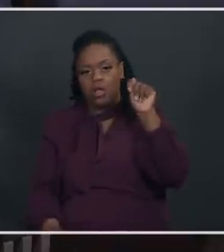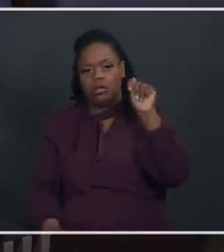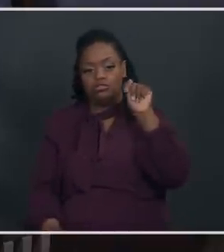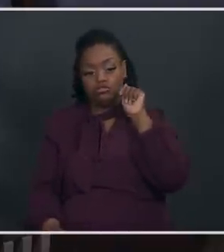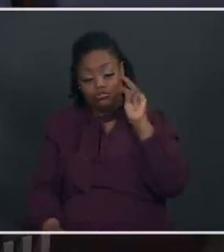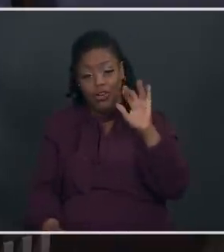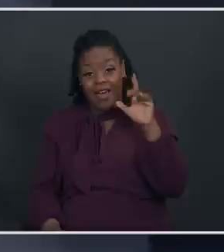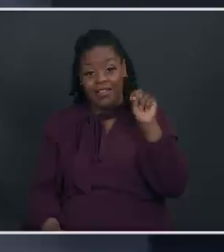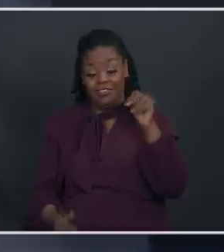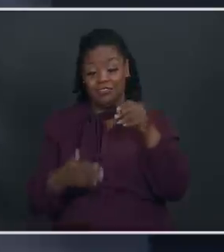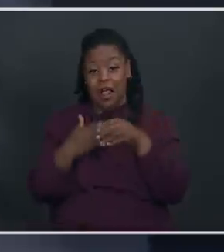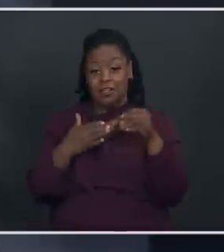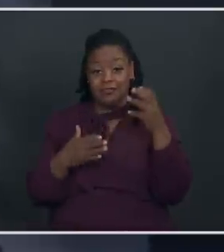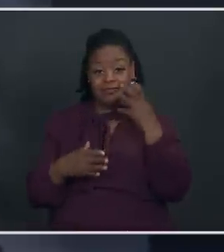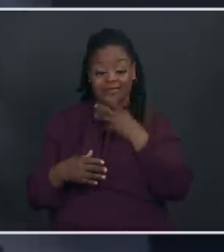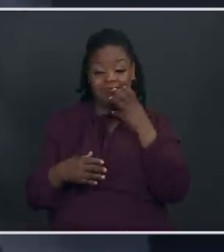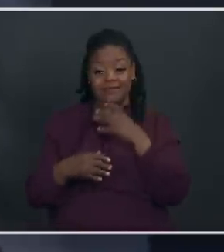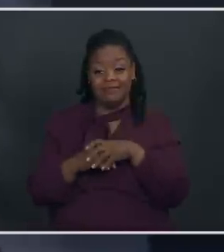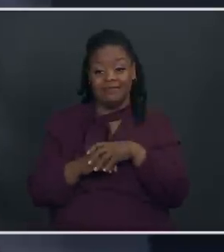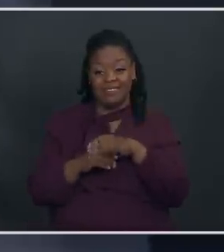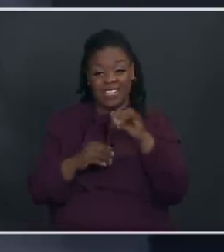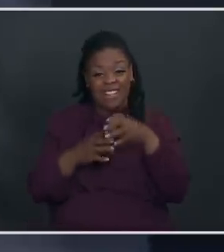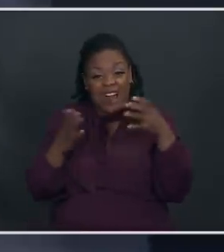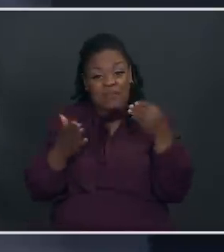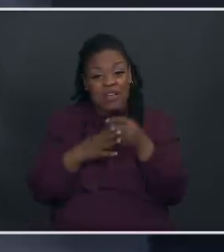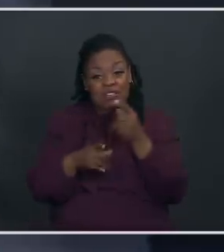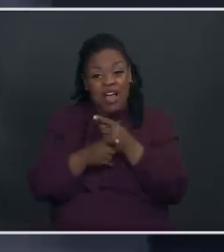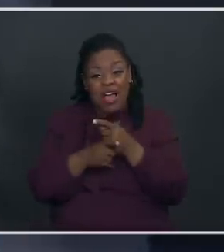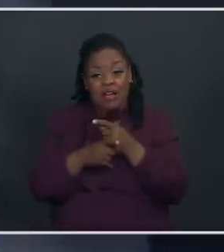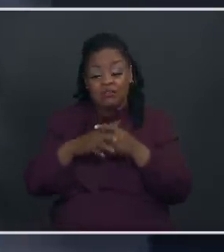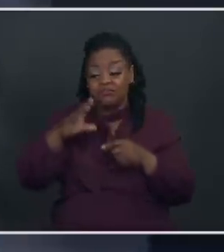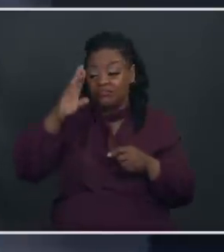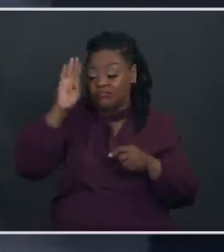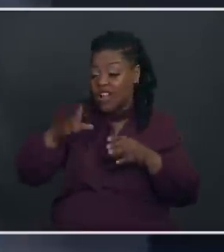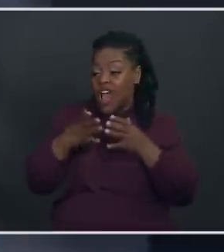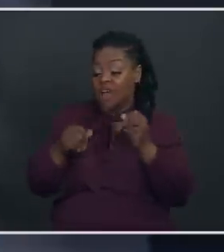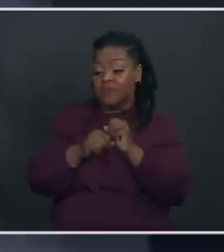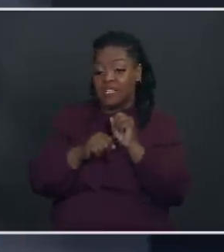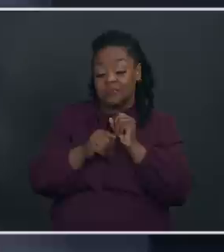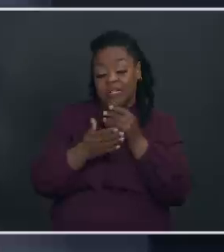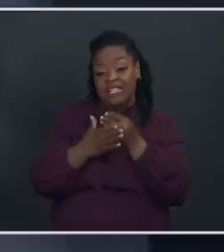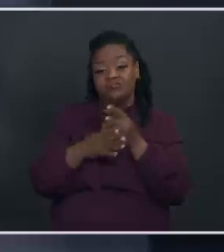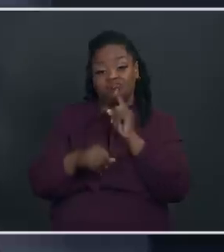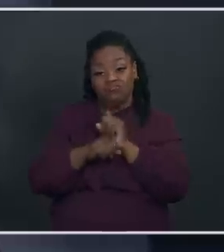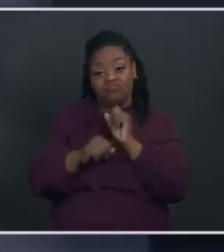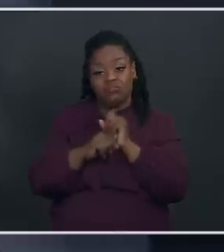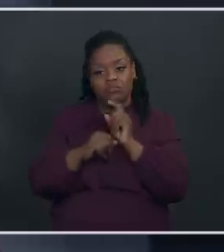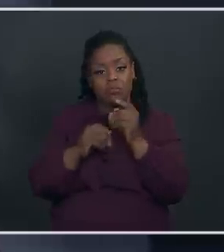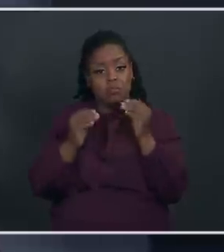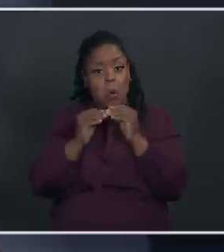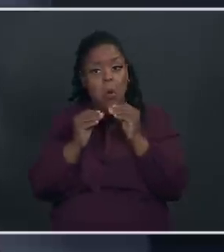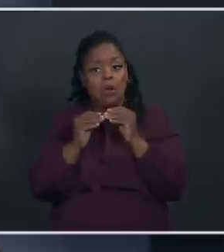Secretary Kerry: It is real money, and yes, it's a lot of money. But you know what? It costs a lot more if you don't do the things we need to do.